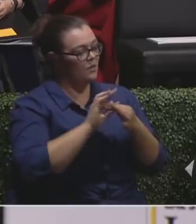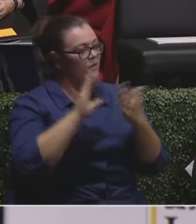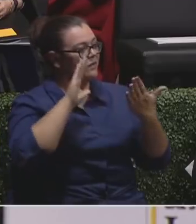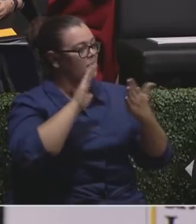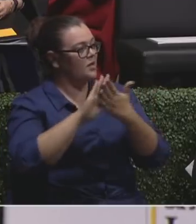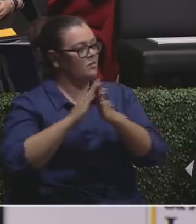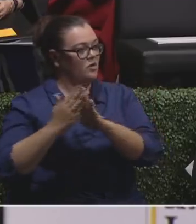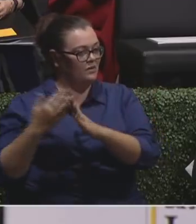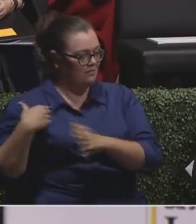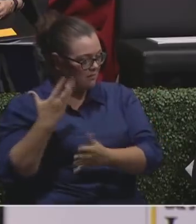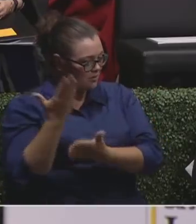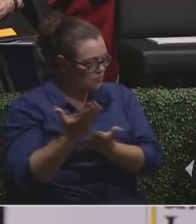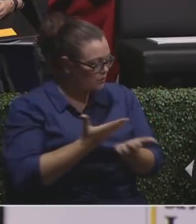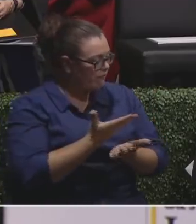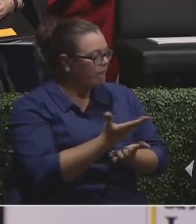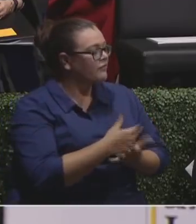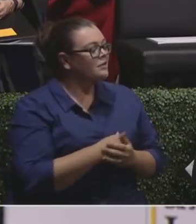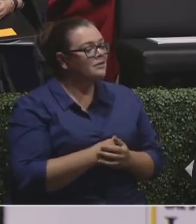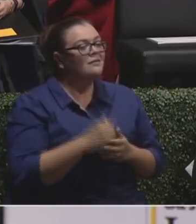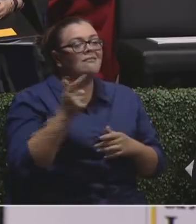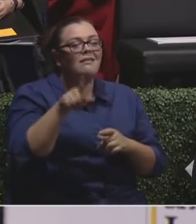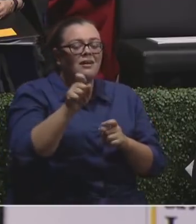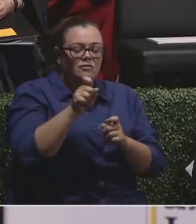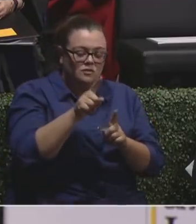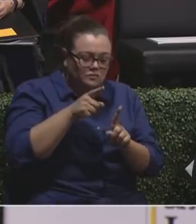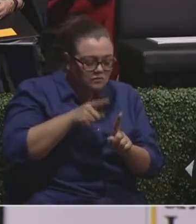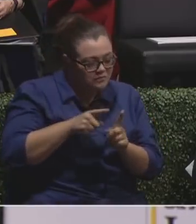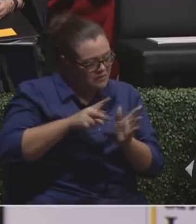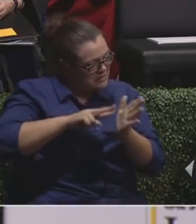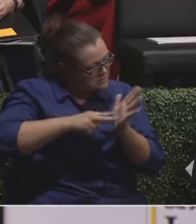STORY BROUGHT ME TO TODAY, AND I HAVE THE OPPORTUNITY TO TELL YOU STORIES